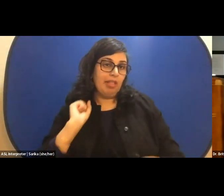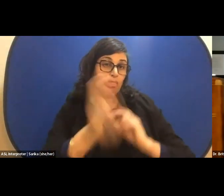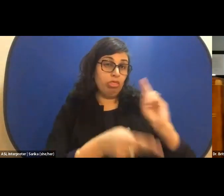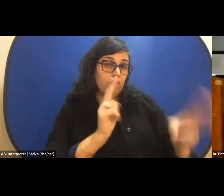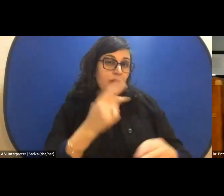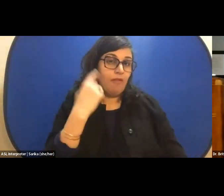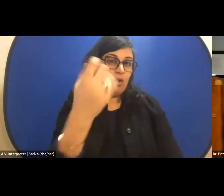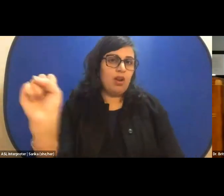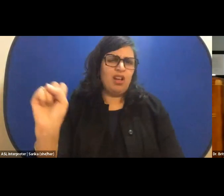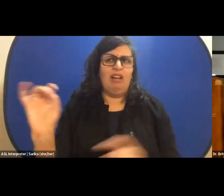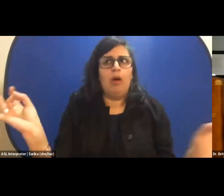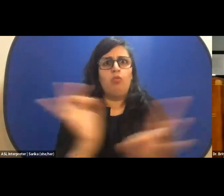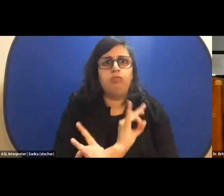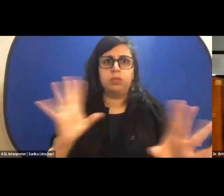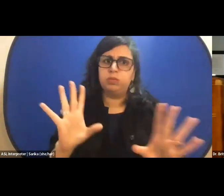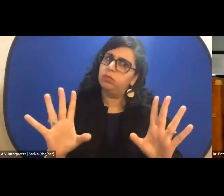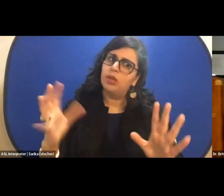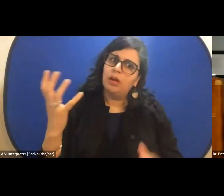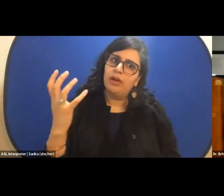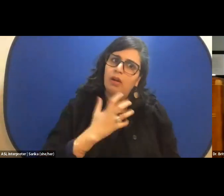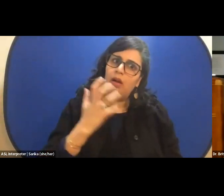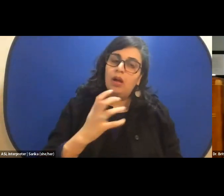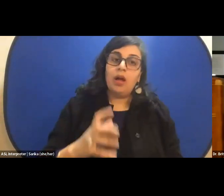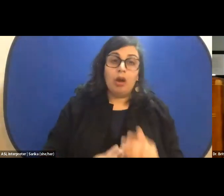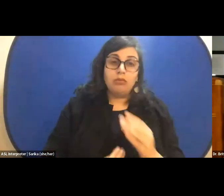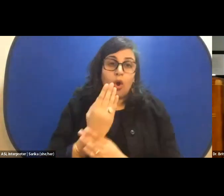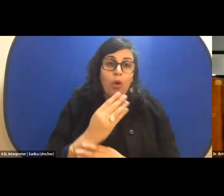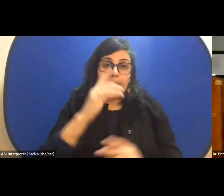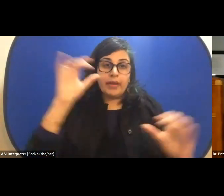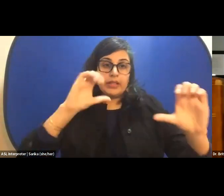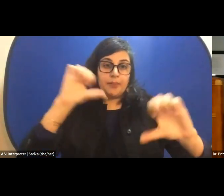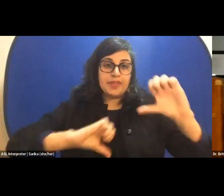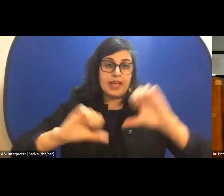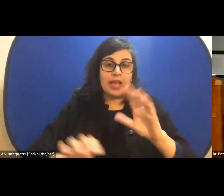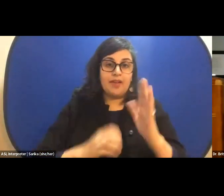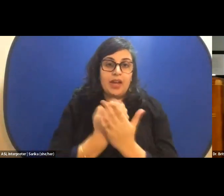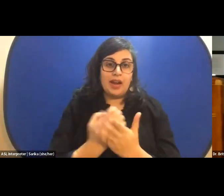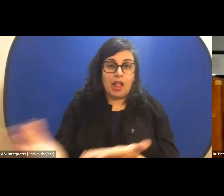of reproductive justice. If we apply this to the use of tear gas by police on